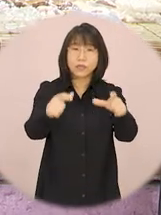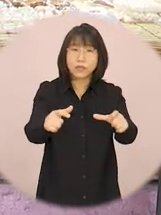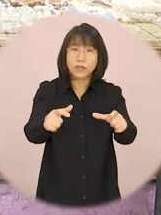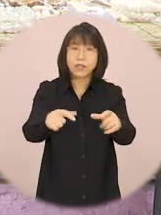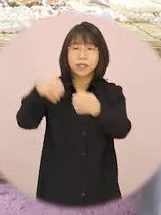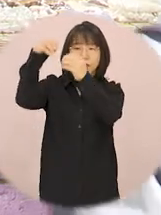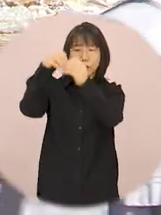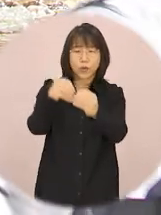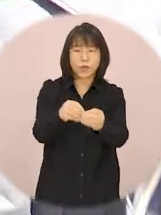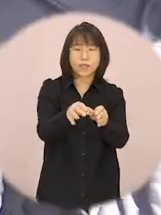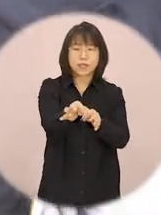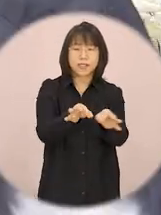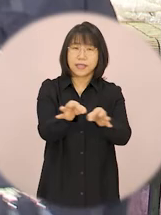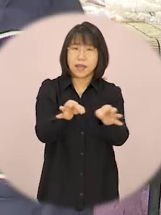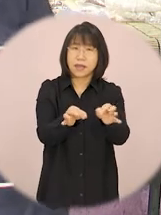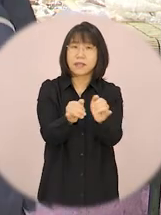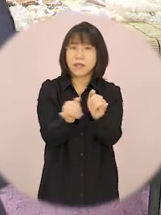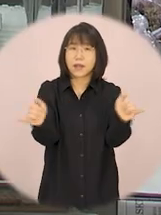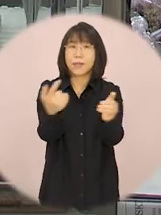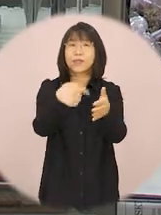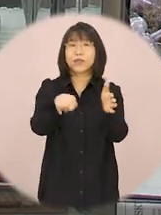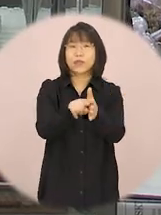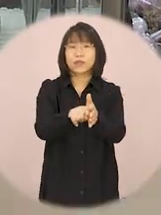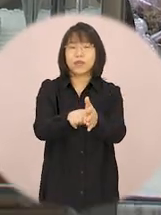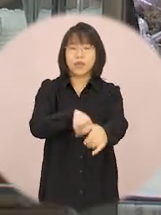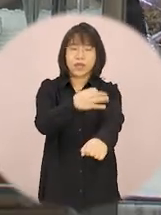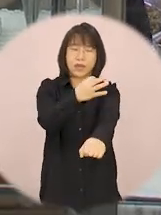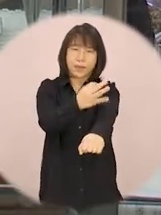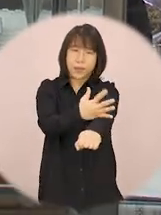Gangseo-gu will carry out a "Traditional Market Village Bus Ride Support Project"